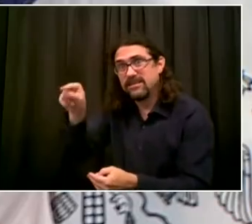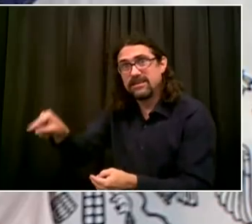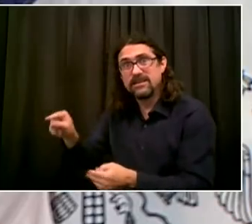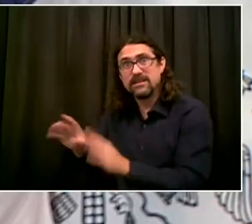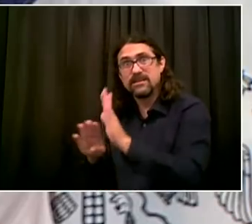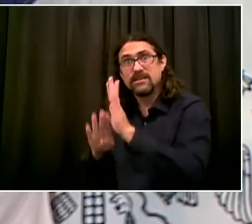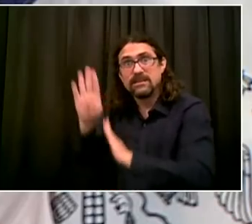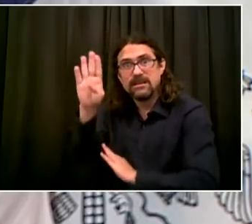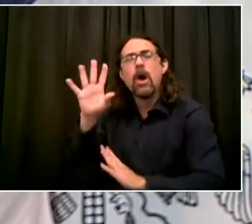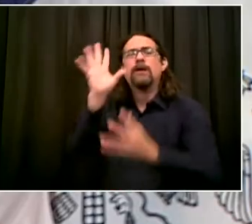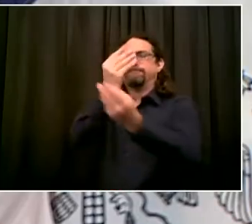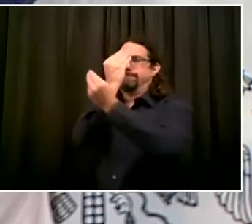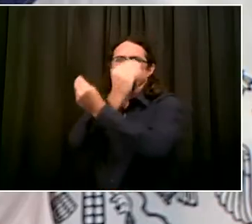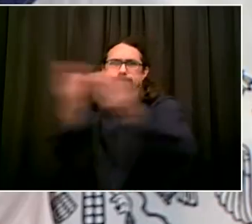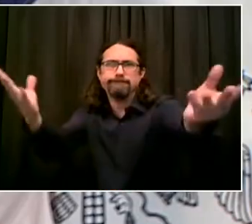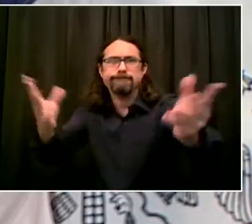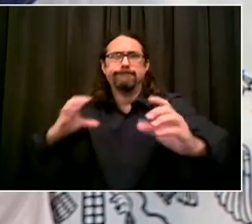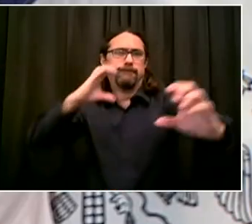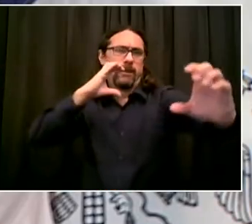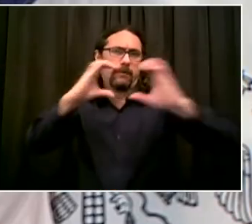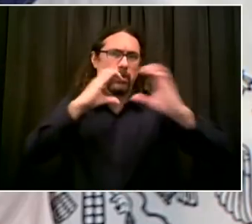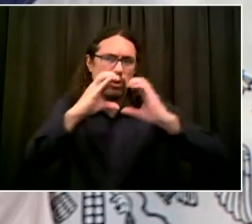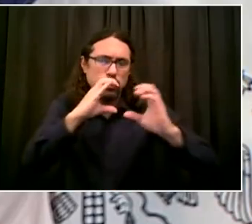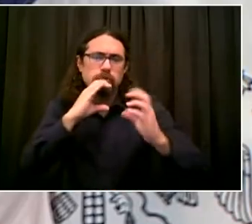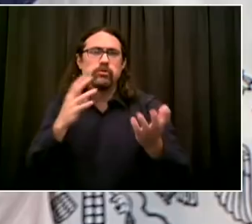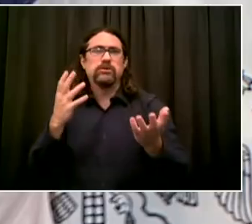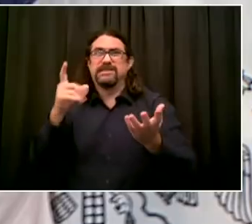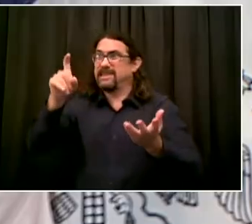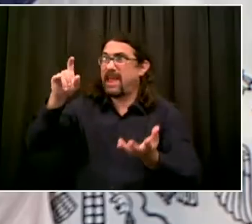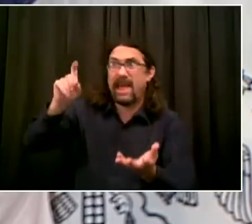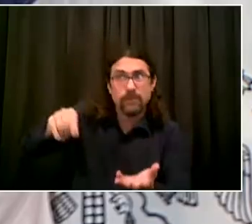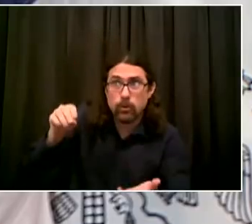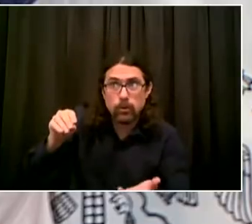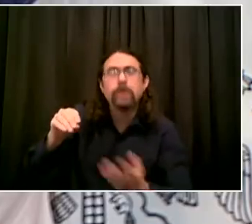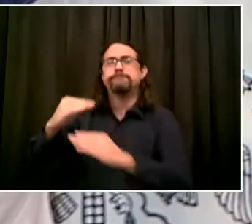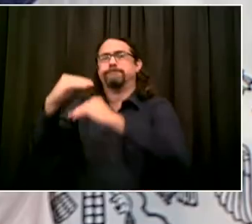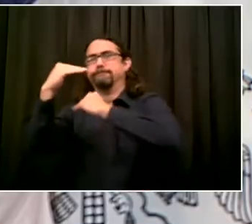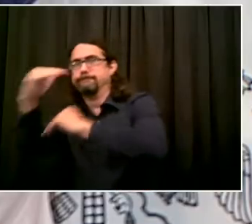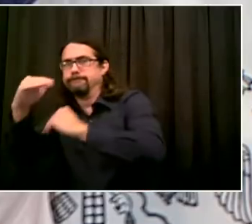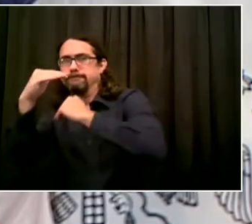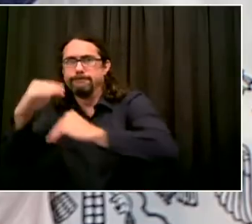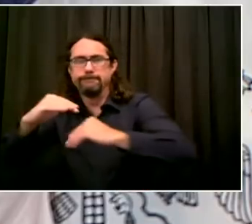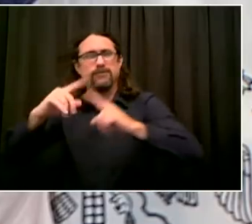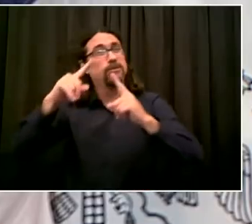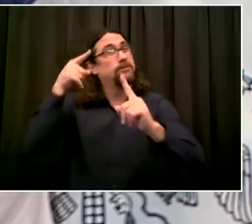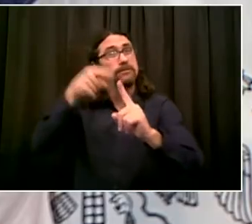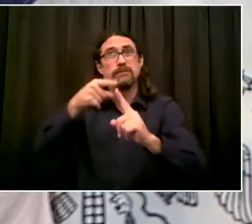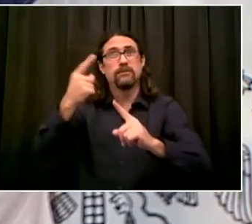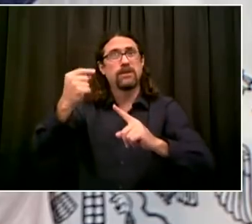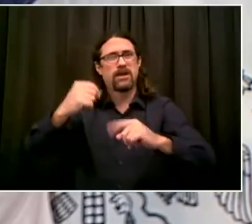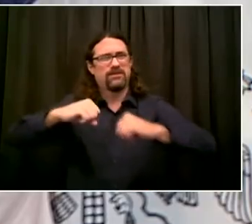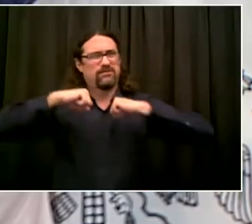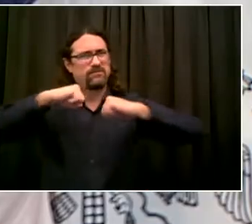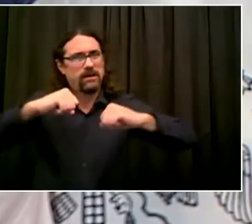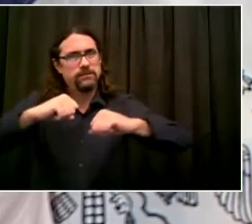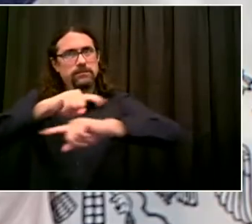SCIENCE AND THE DATA SO WE CAN PROTECT EVERYONE. I AM VERY AWARE OF THE